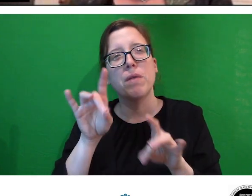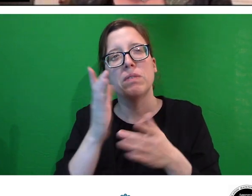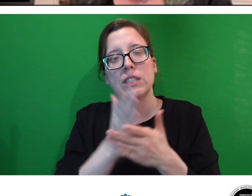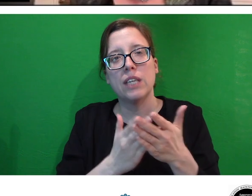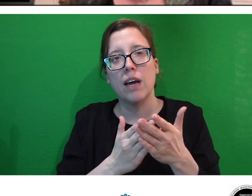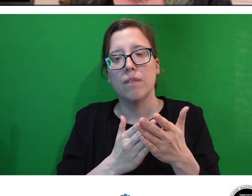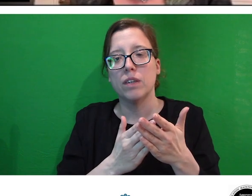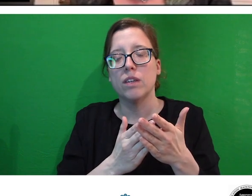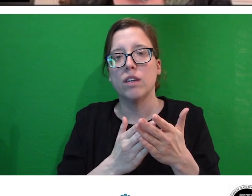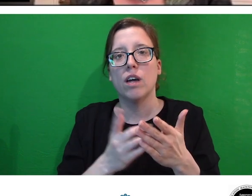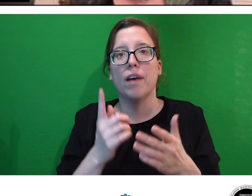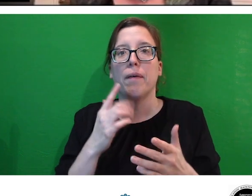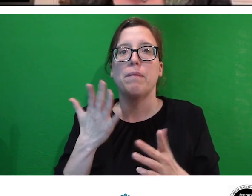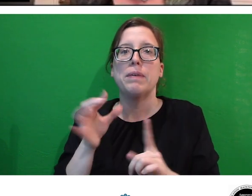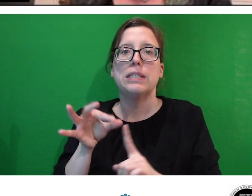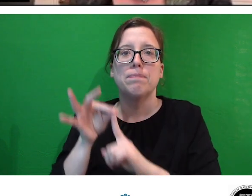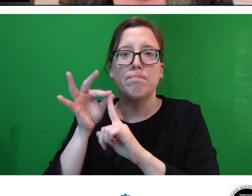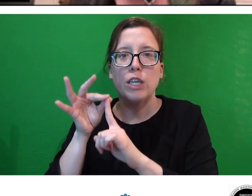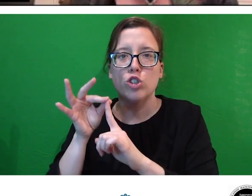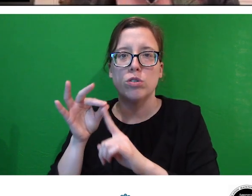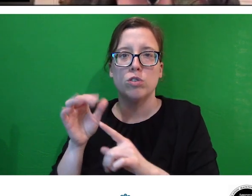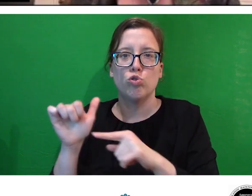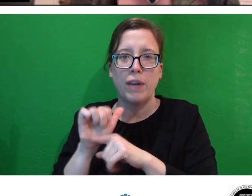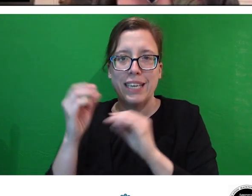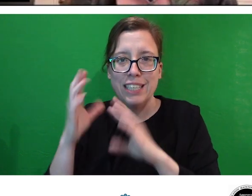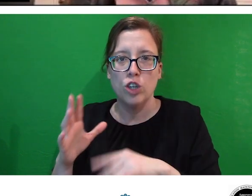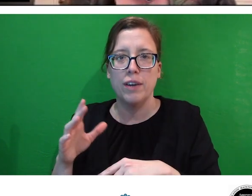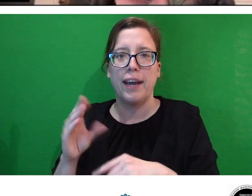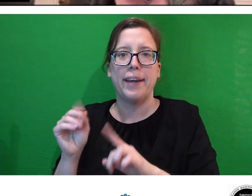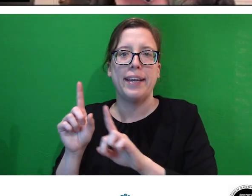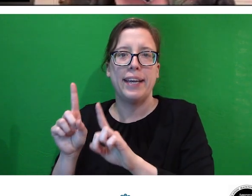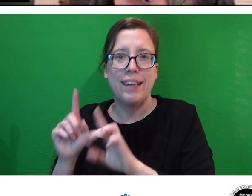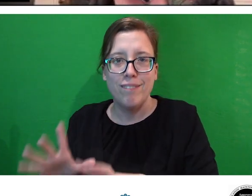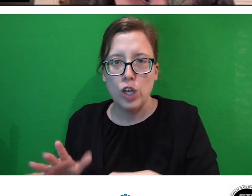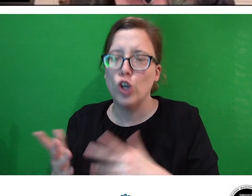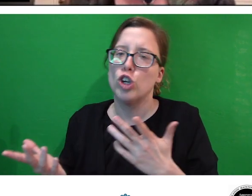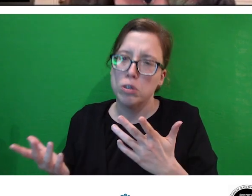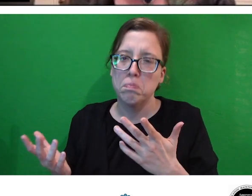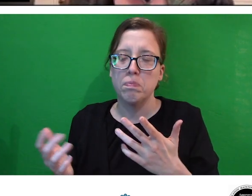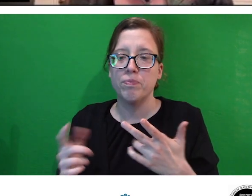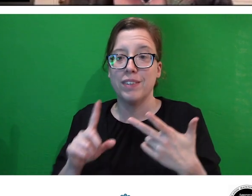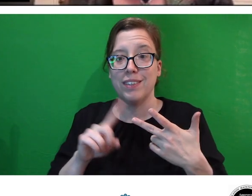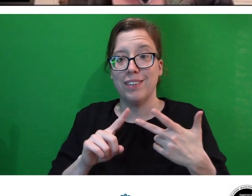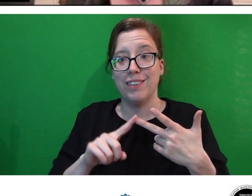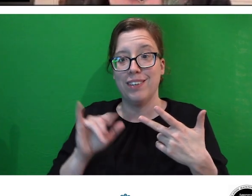because of their combined sensory losses, but sometimes they can pick up some, okay?